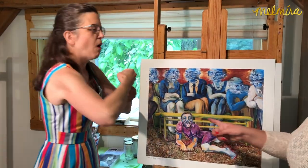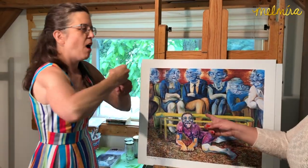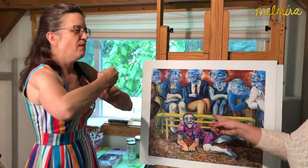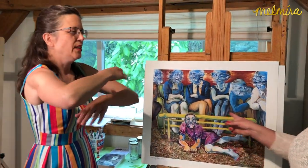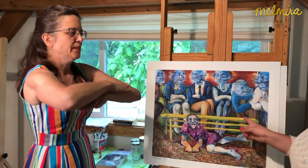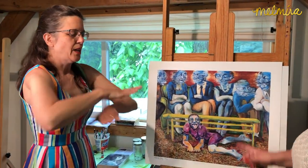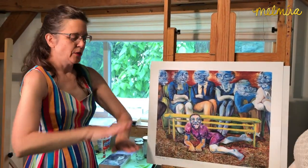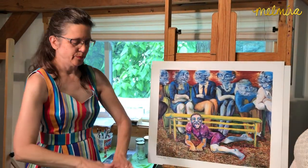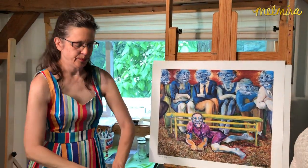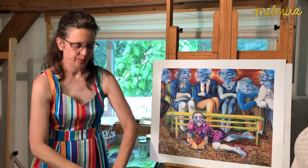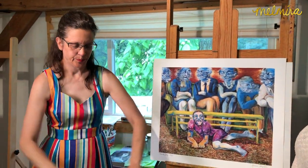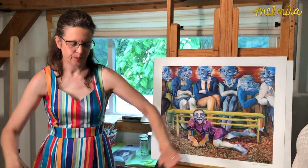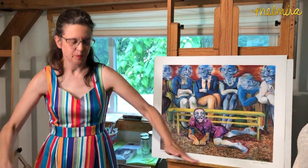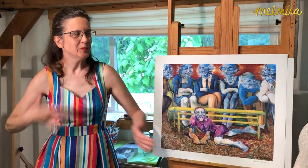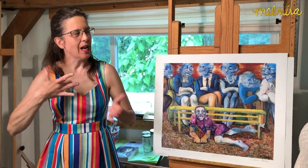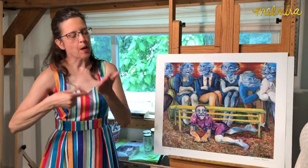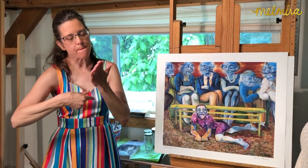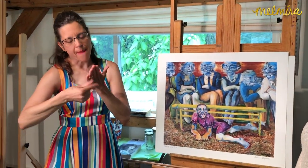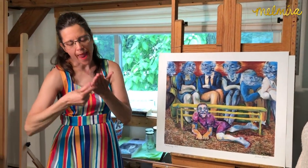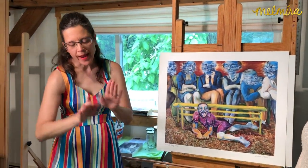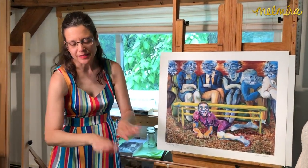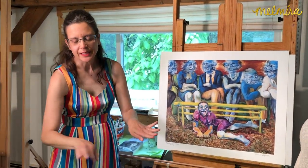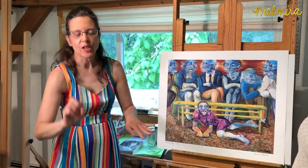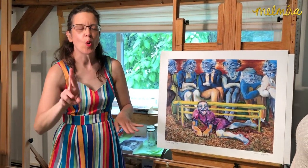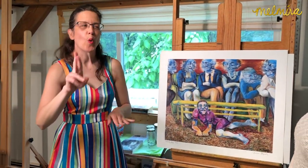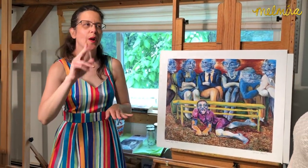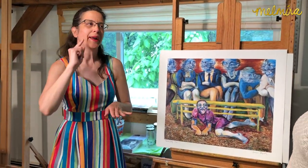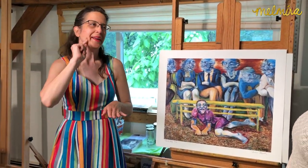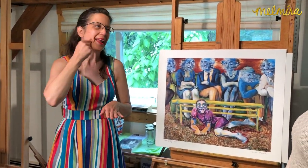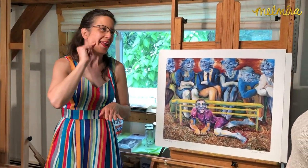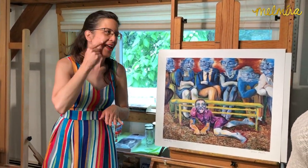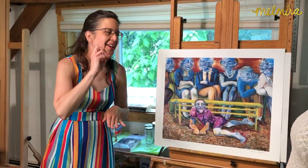The coffee table- you tend to put magazines, candies,